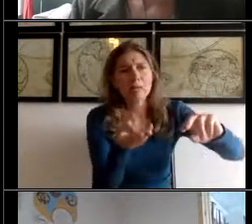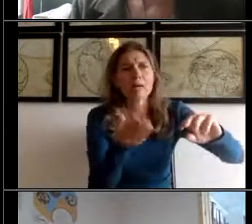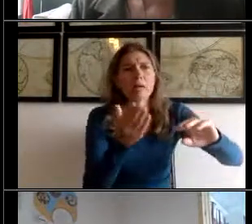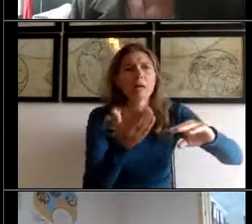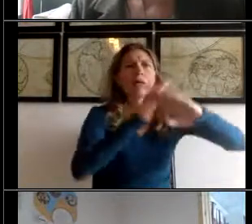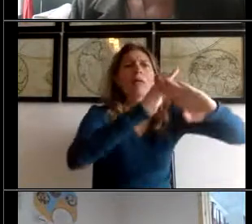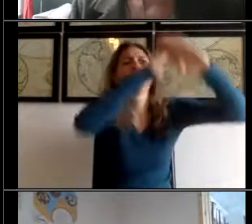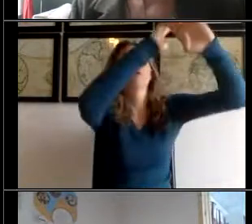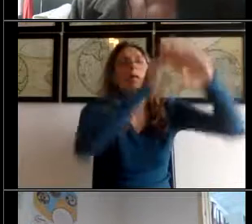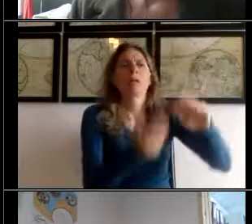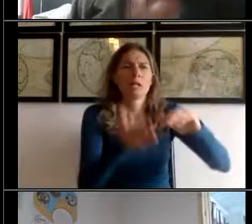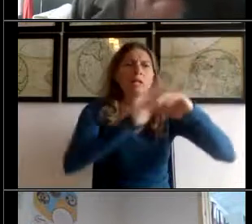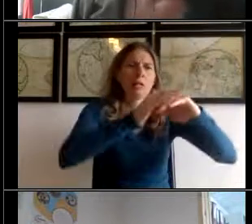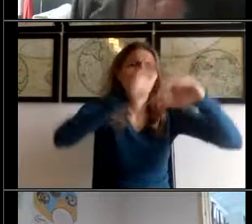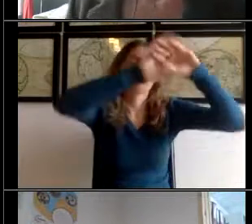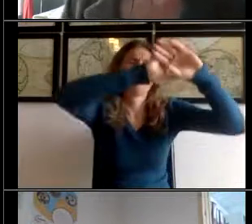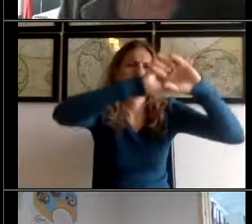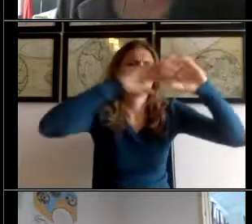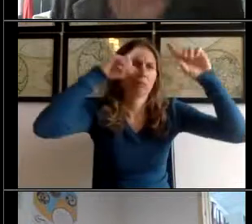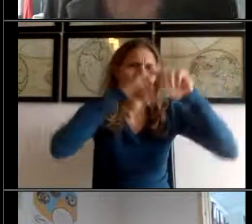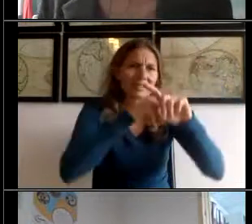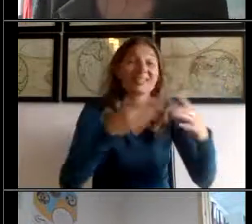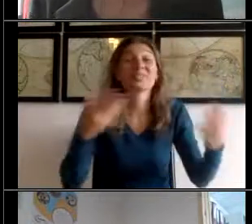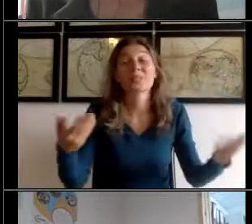That would be our position at the moment, on hold.